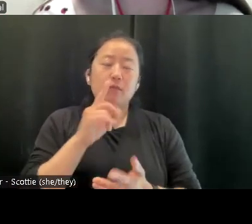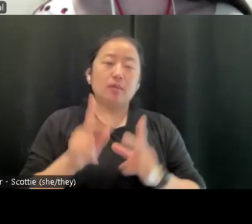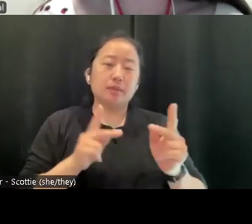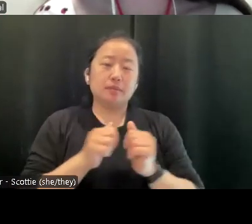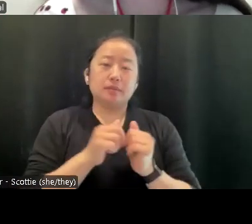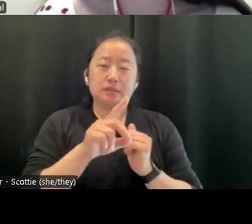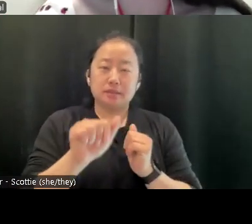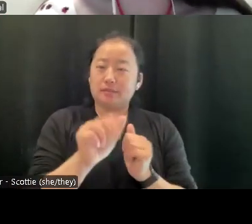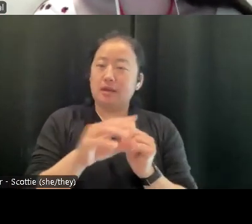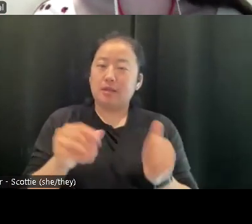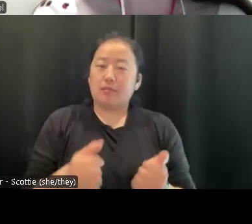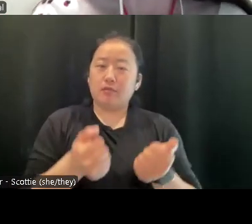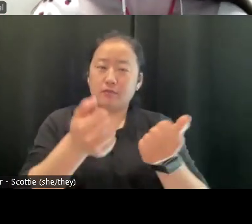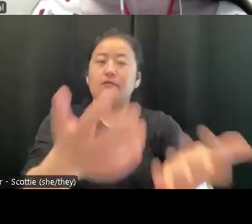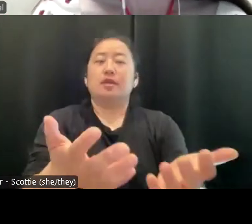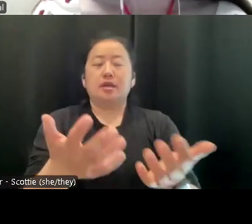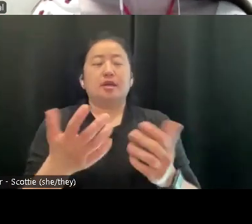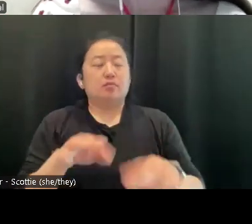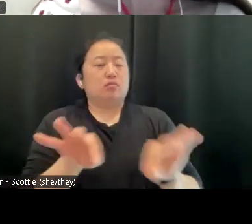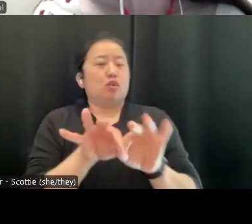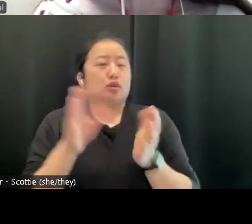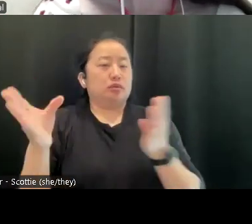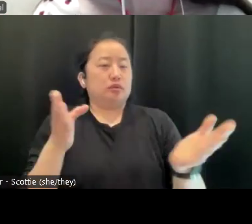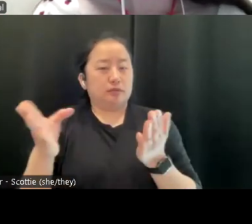that promote independent living. By working closely with them,